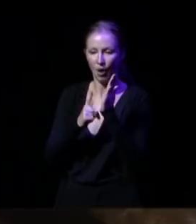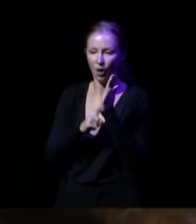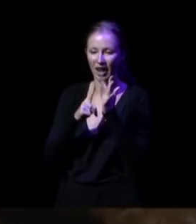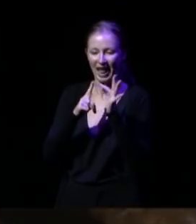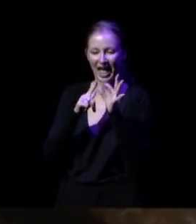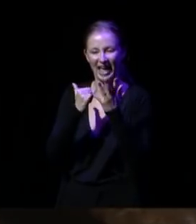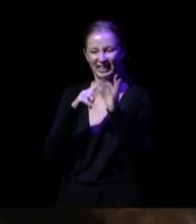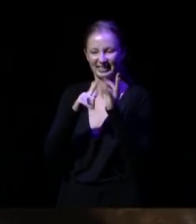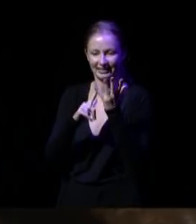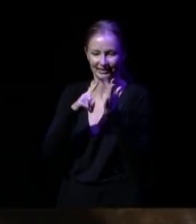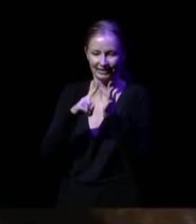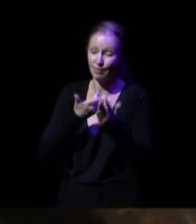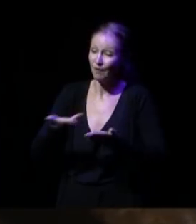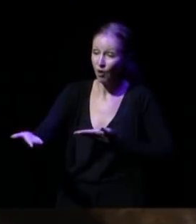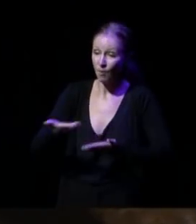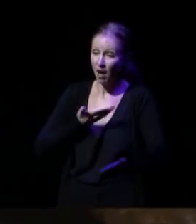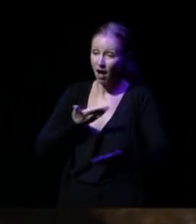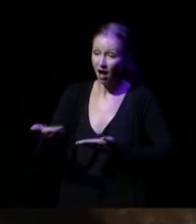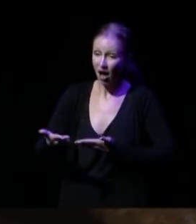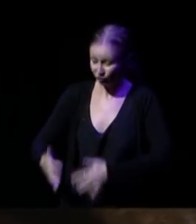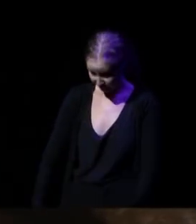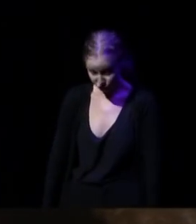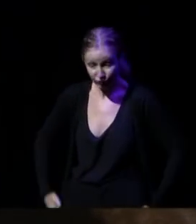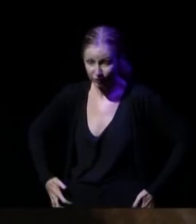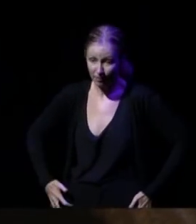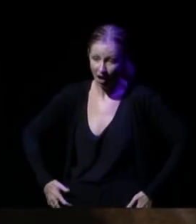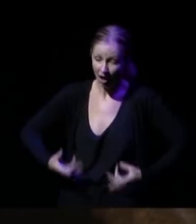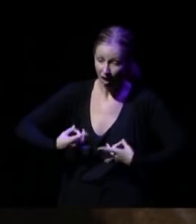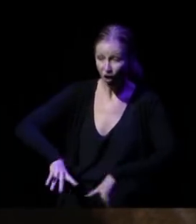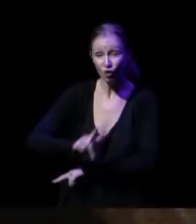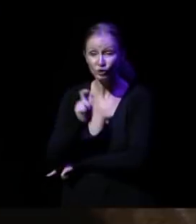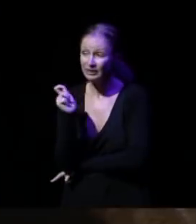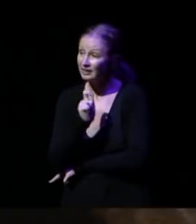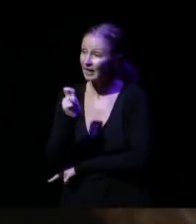with stretch marks, loose skin and all on stage naked in front of audiences confidently.